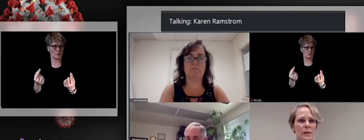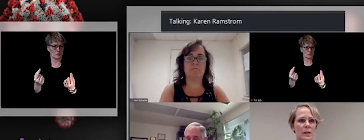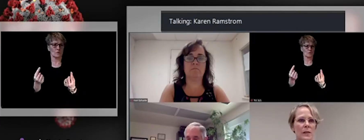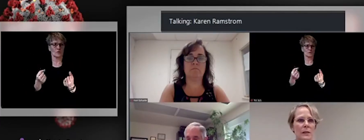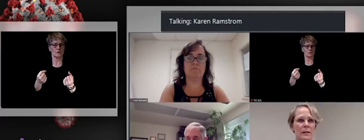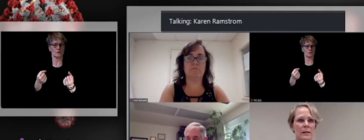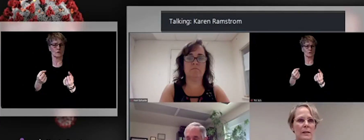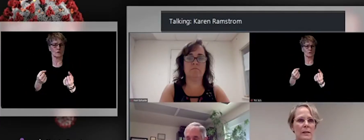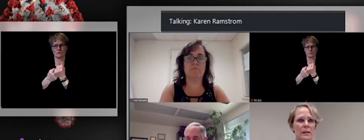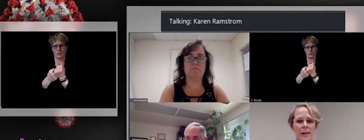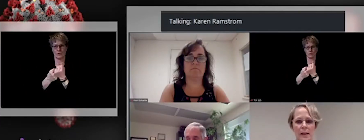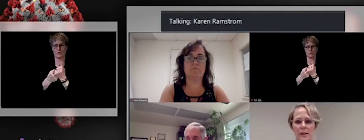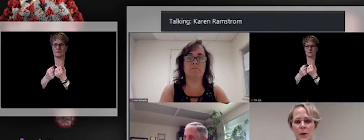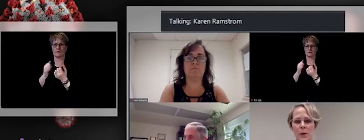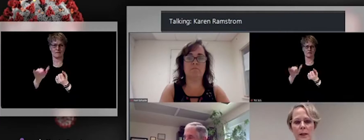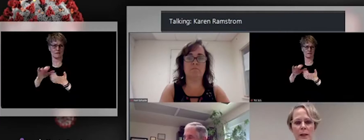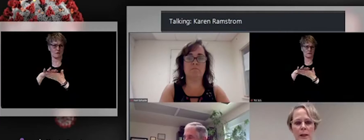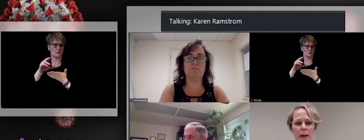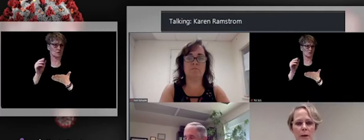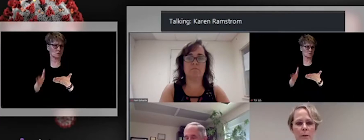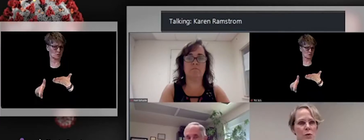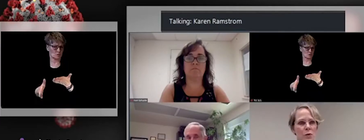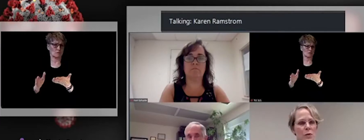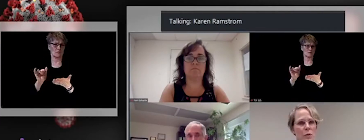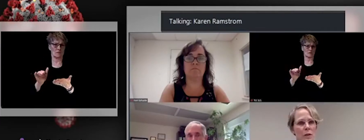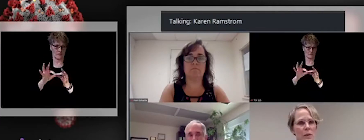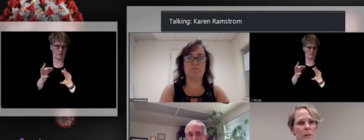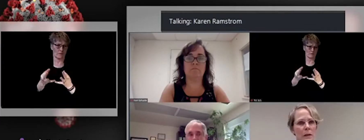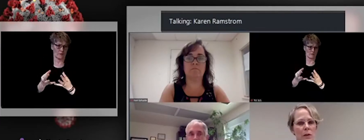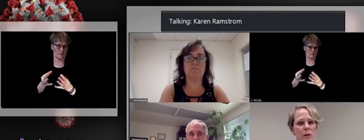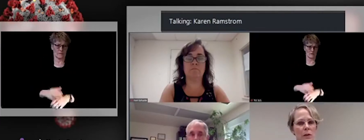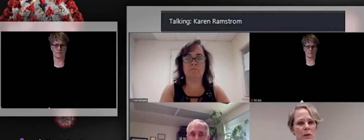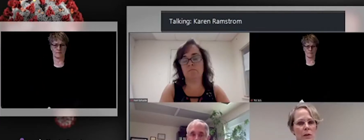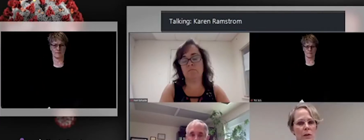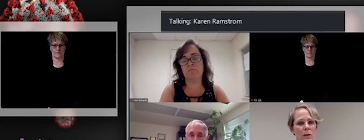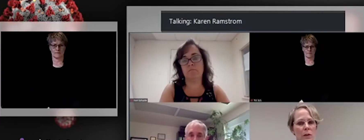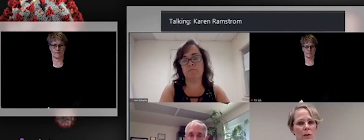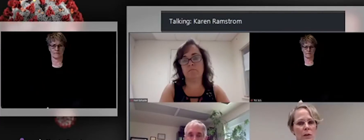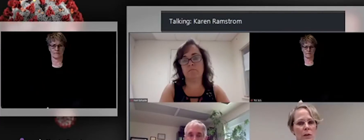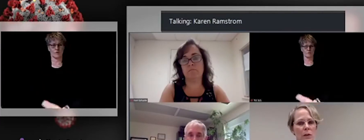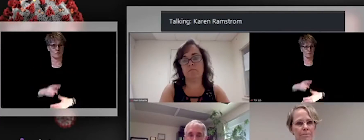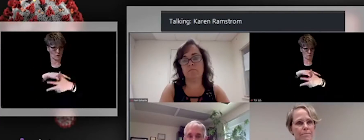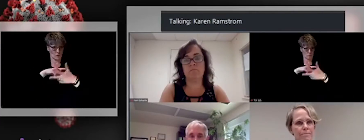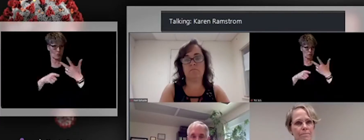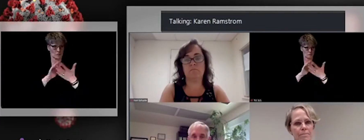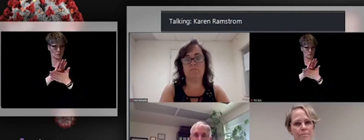that's in that school setting. So, those are the three that have been involved so far.